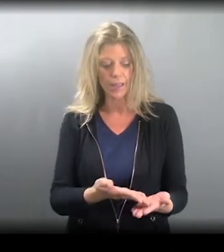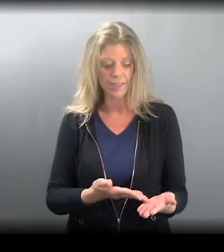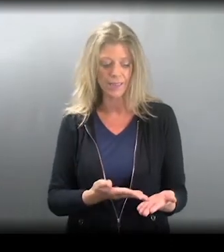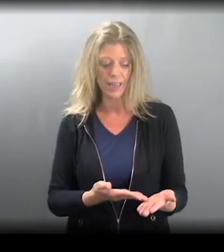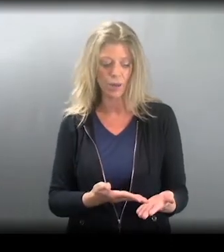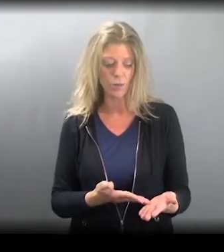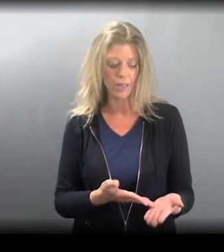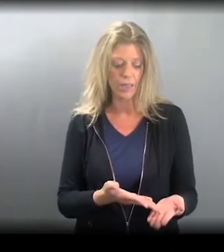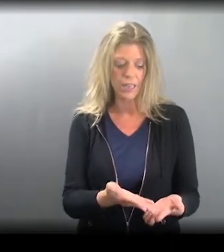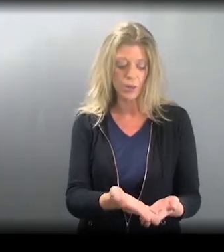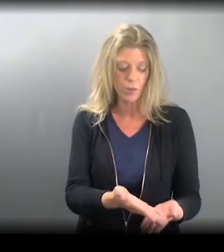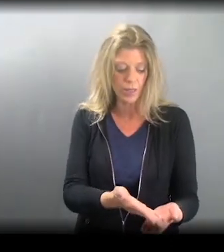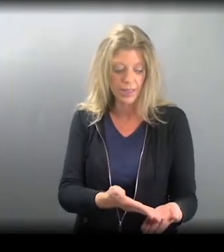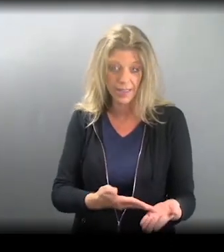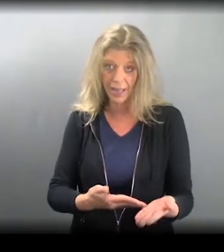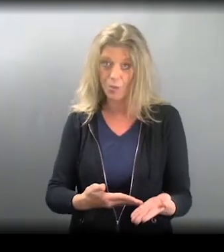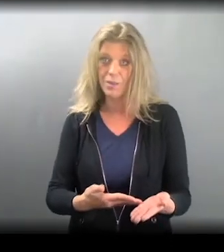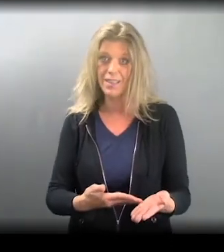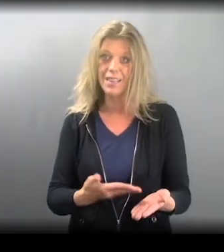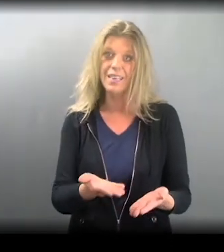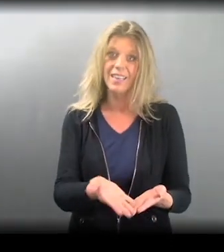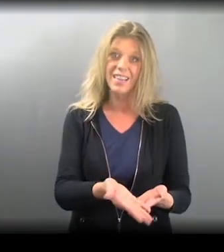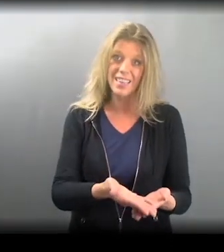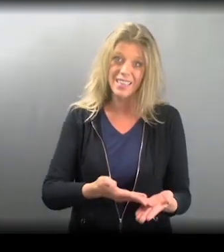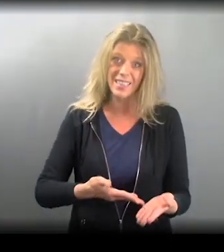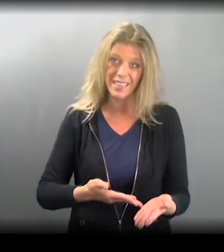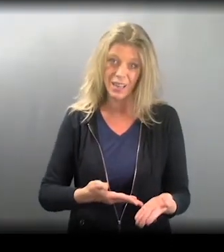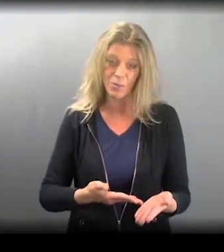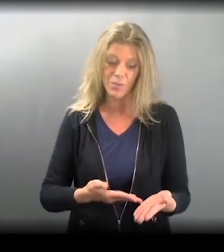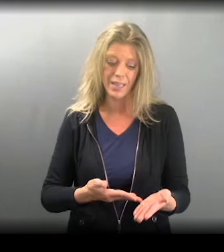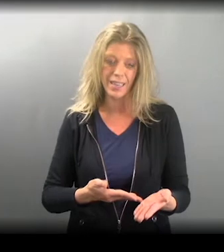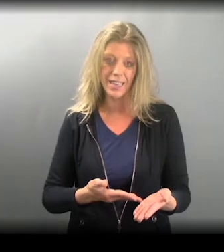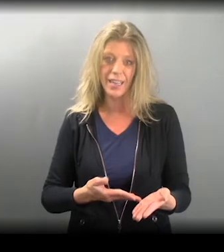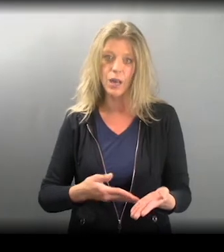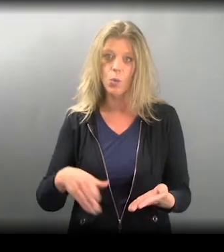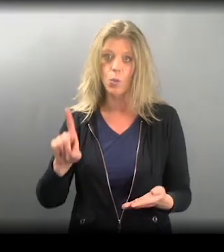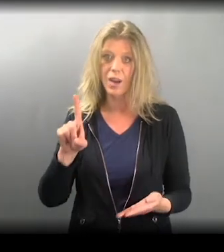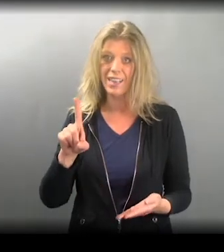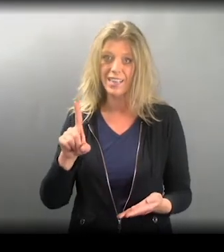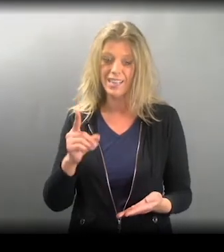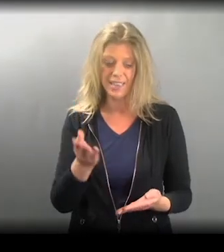SOME ONE